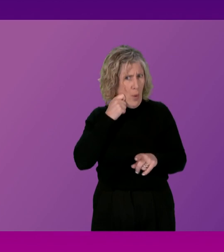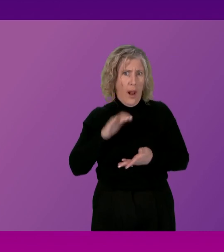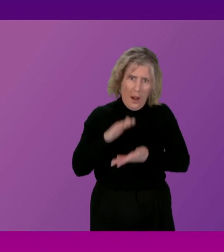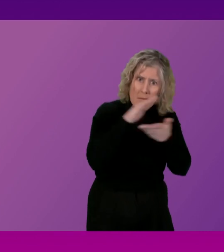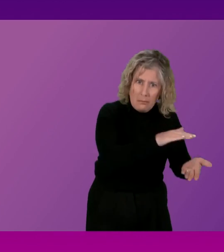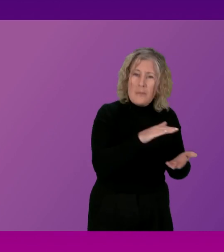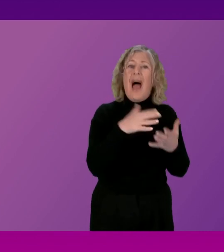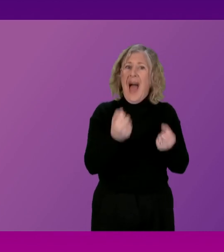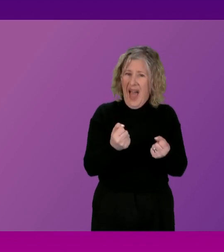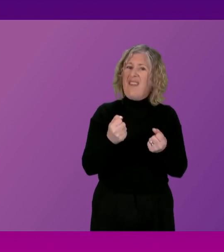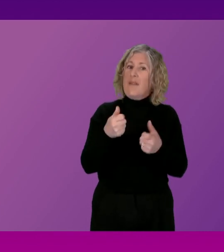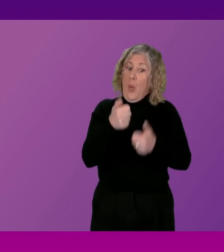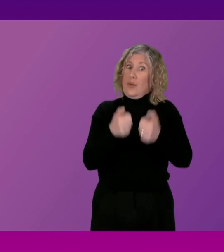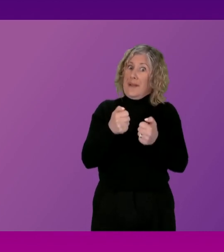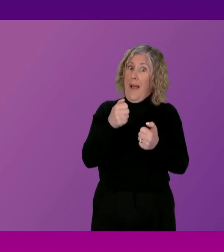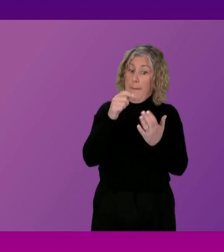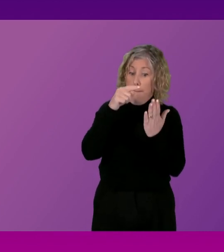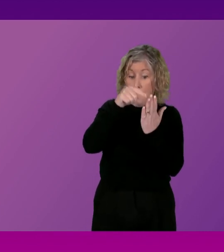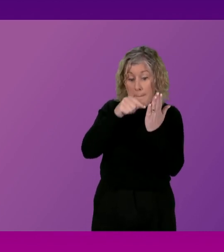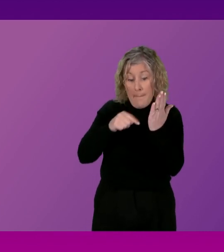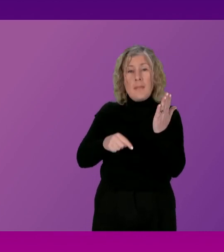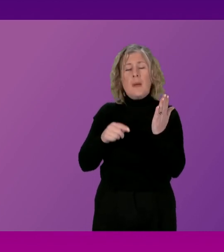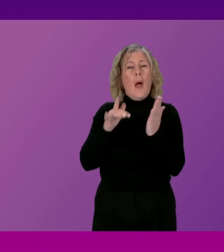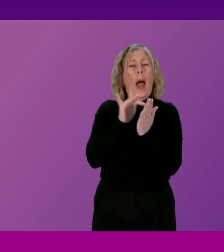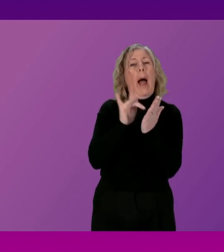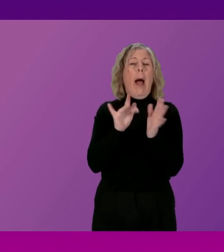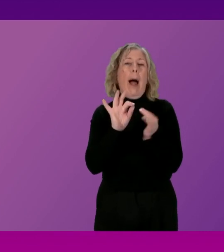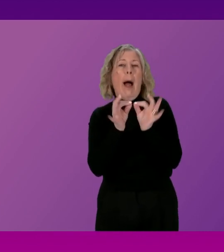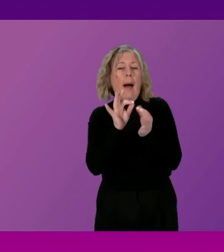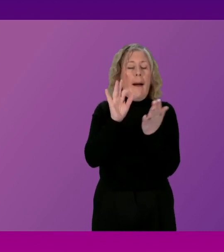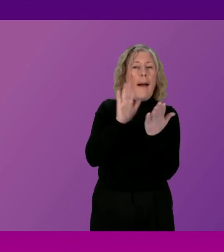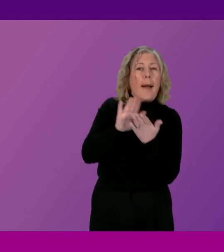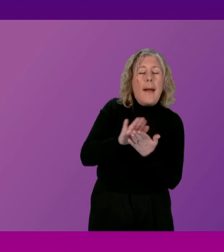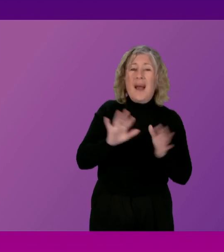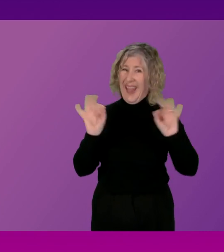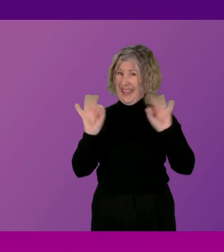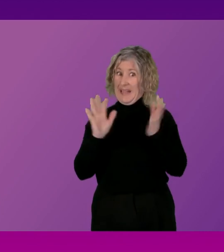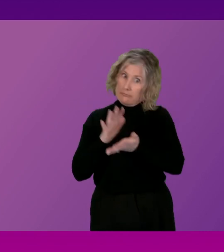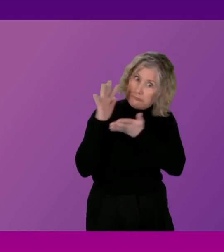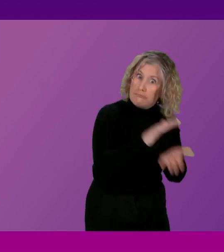over to the inquiry. I should say that that is in stark contrast to the approach of the Prime Minister, who